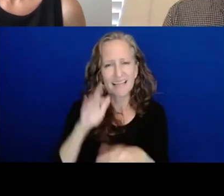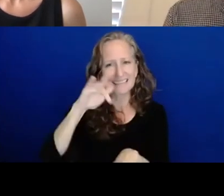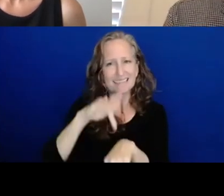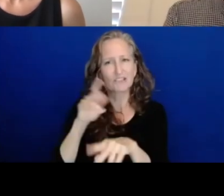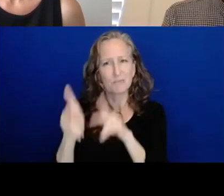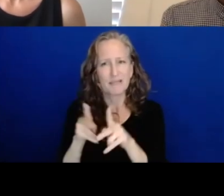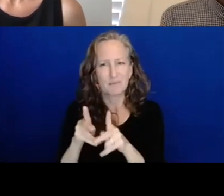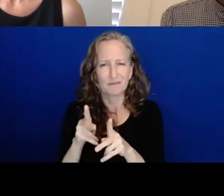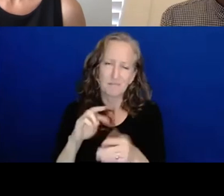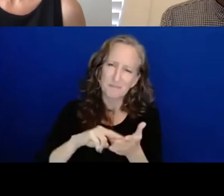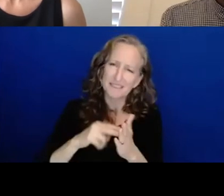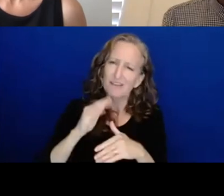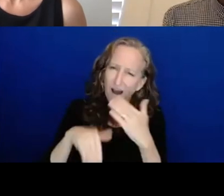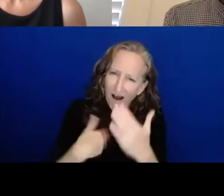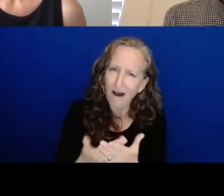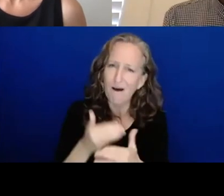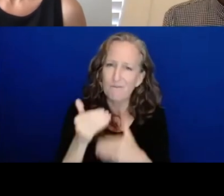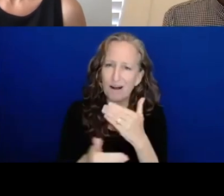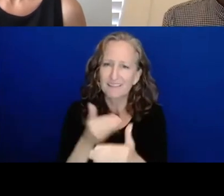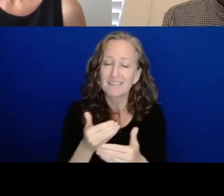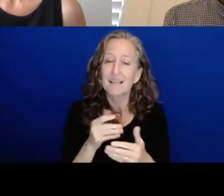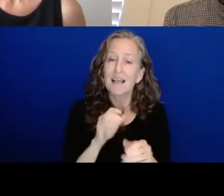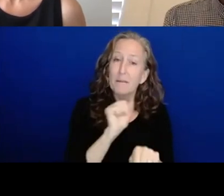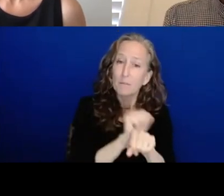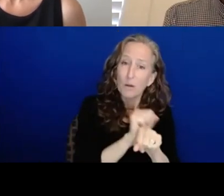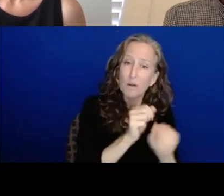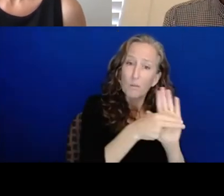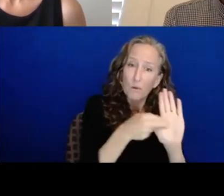everything from your employment brand, onboarding. How are you onboarding people in a new virtual